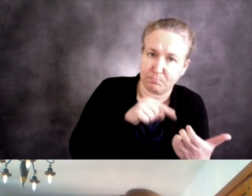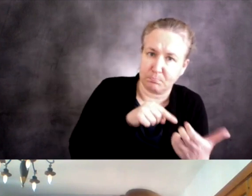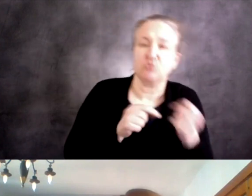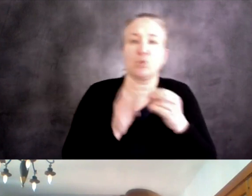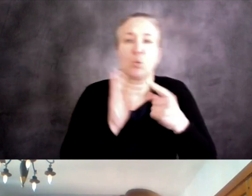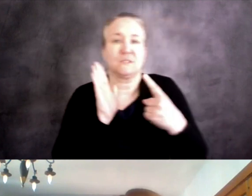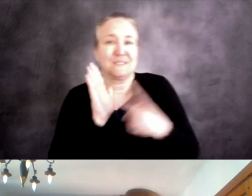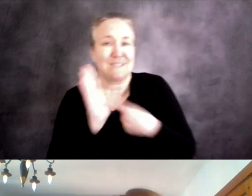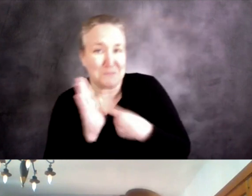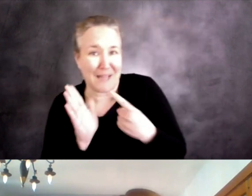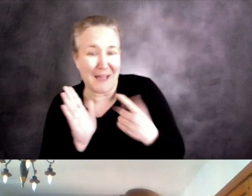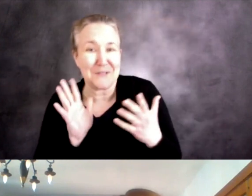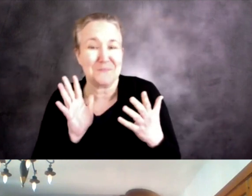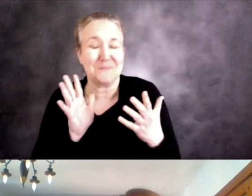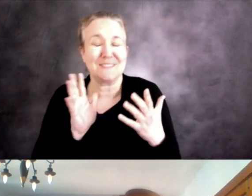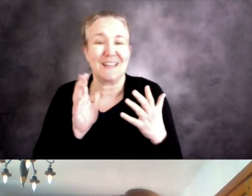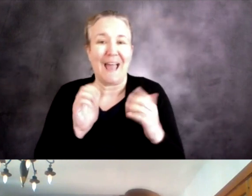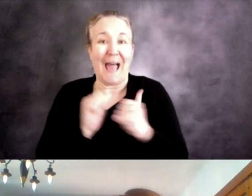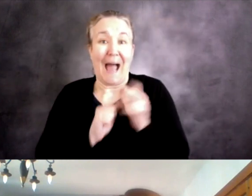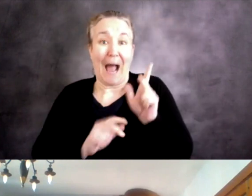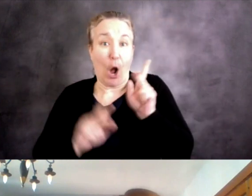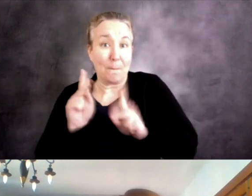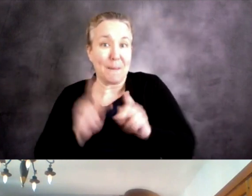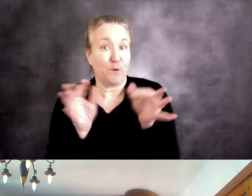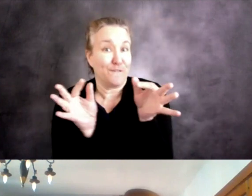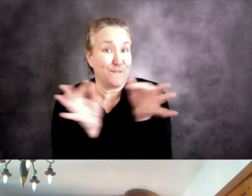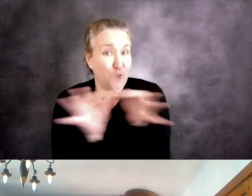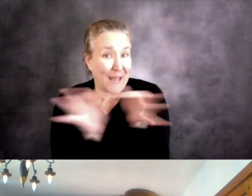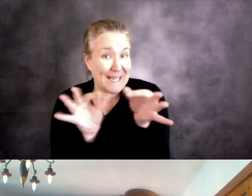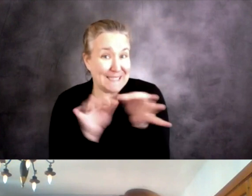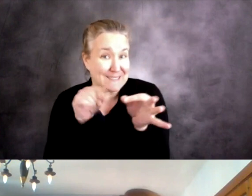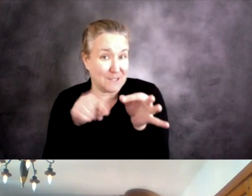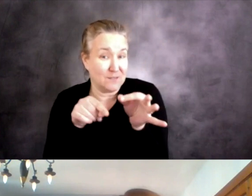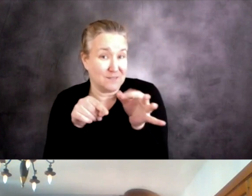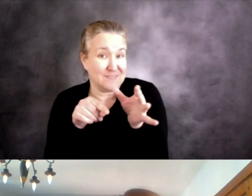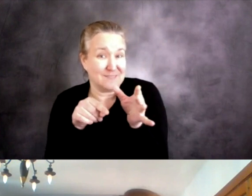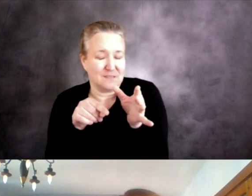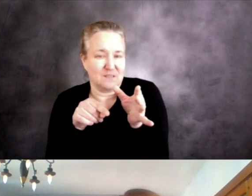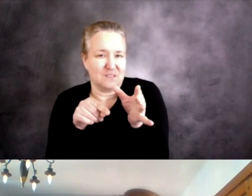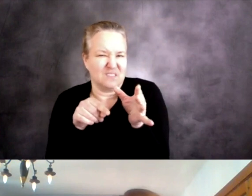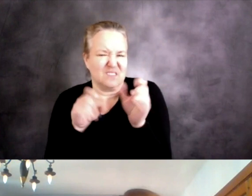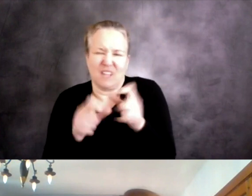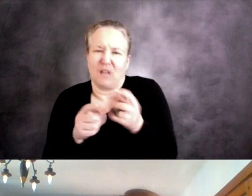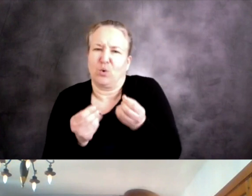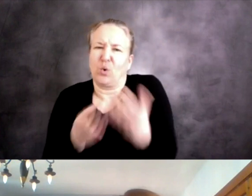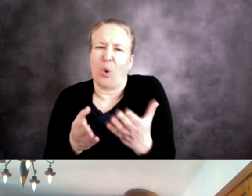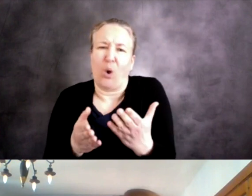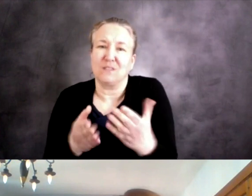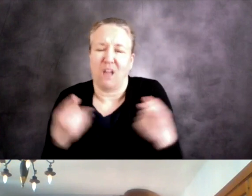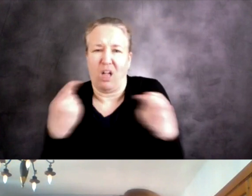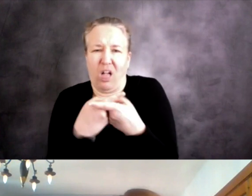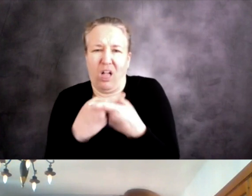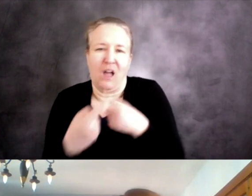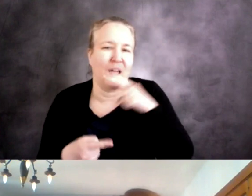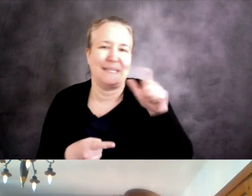just the way people are phrasing things can create an unnecessary conflict and I always